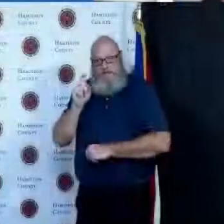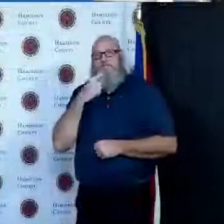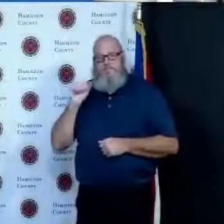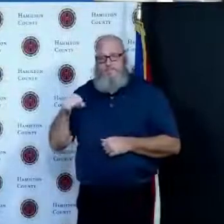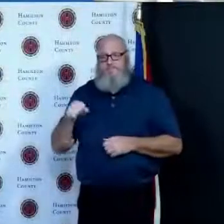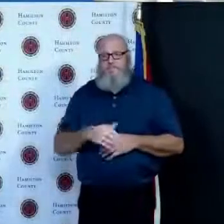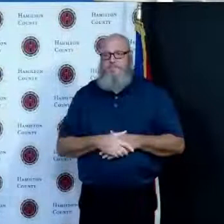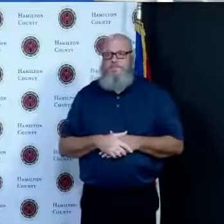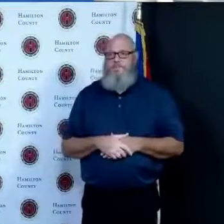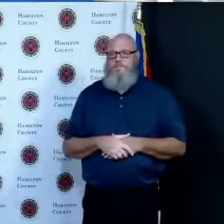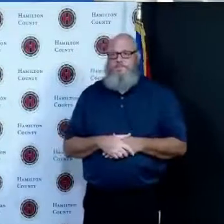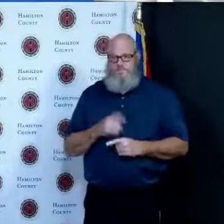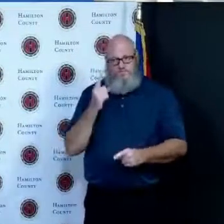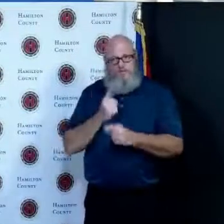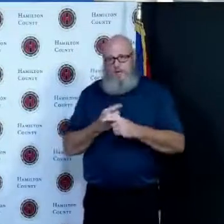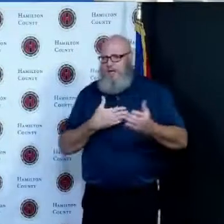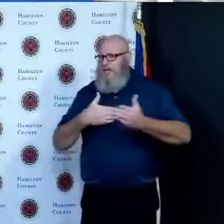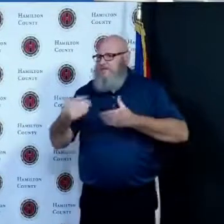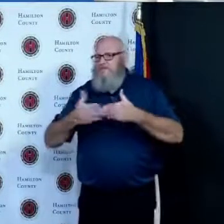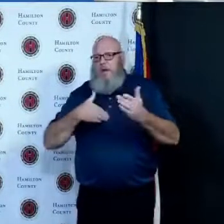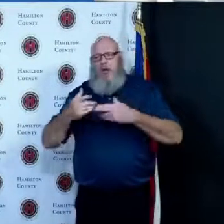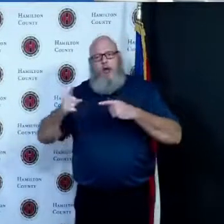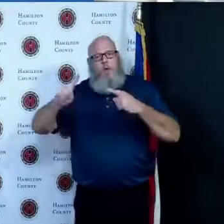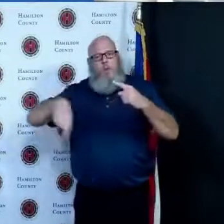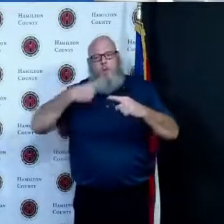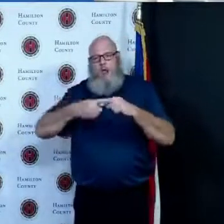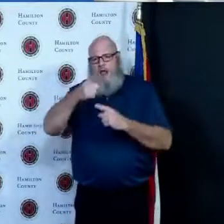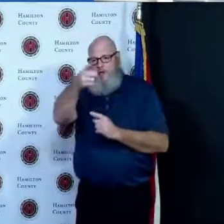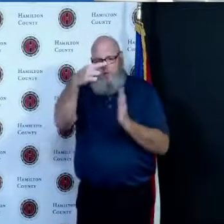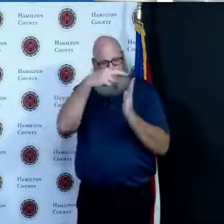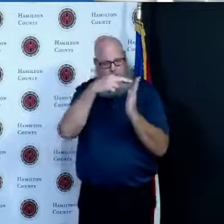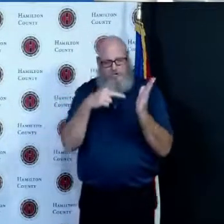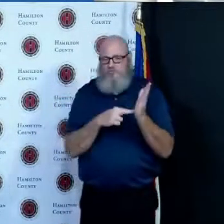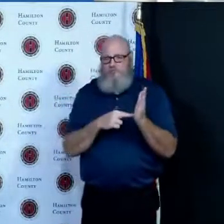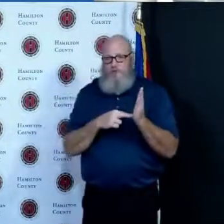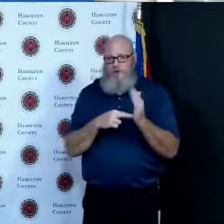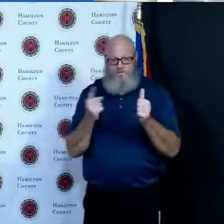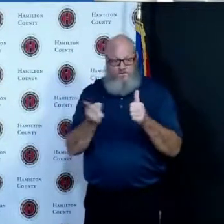was a need for a registration form we put this on our website and made it a tool accessible to the